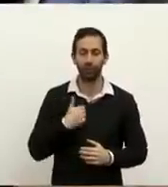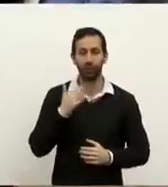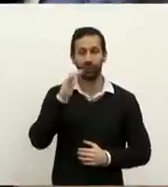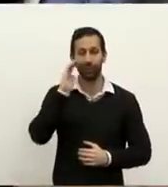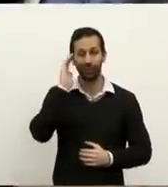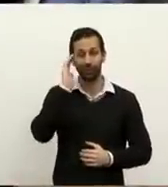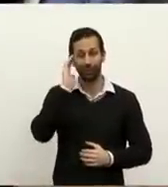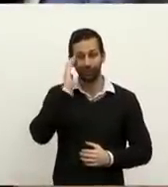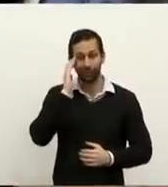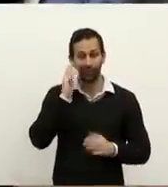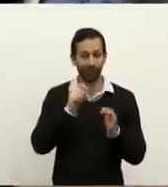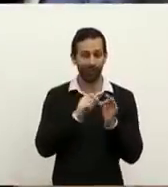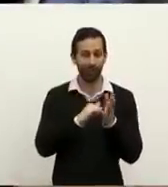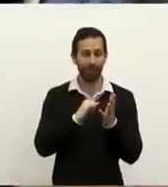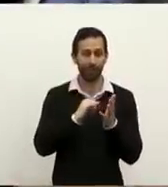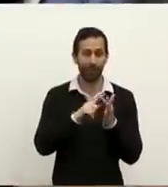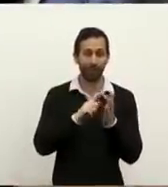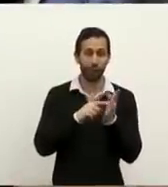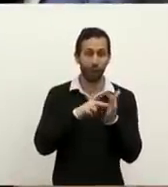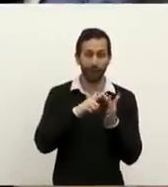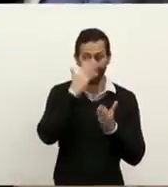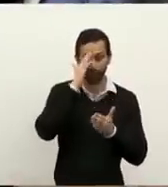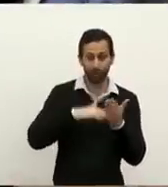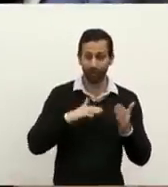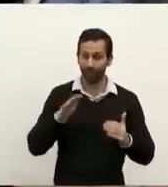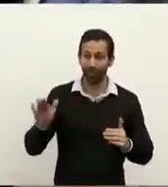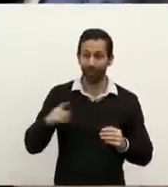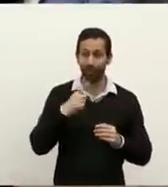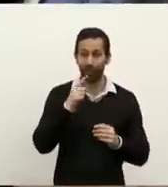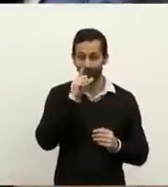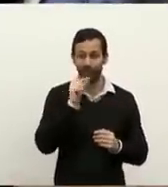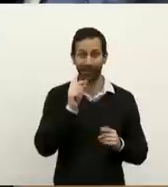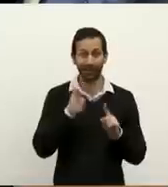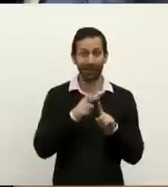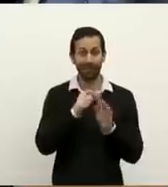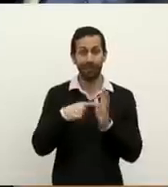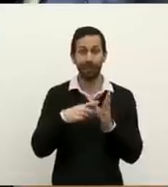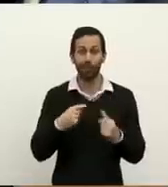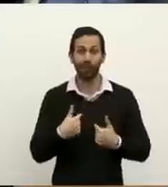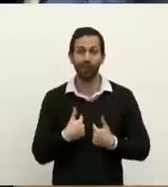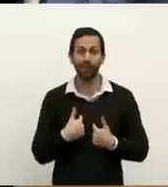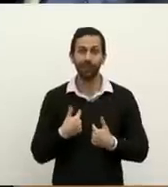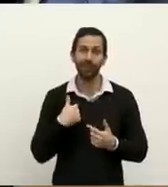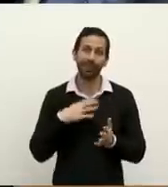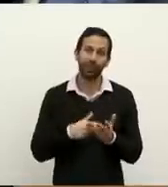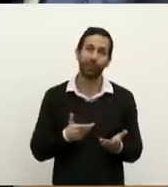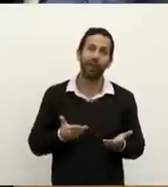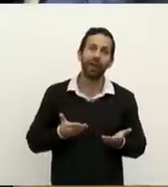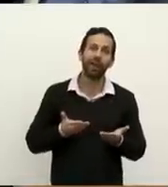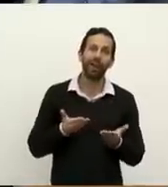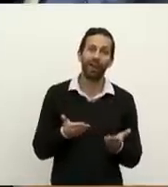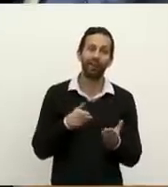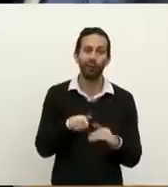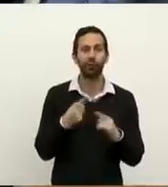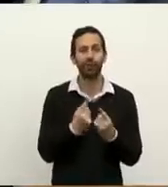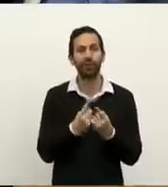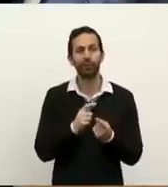a baseline experience that everyone can expect from us, we need to allow for those things to be tweaked